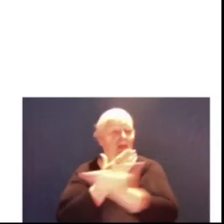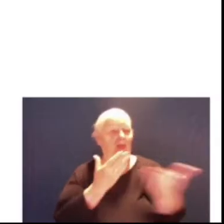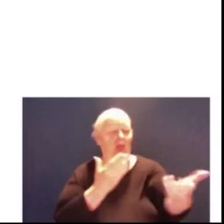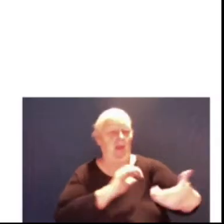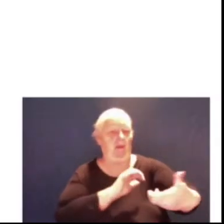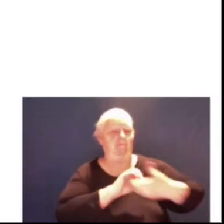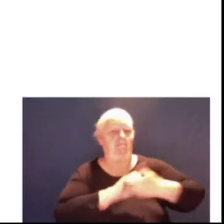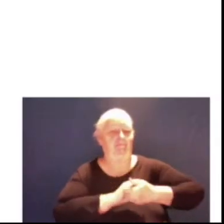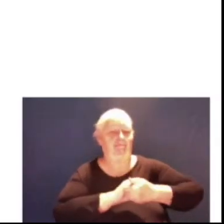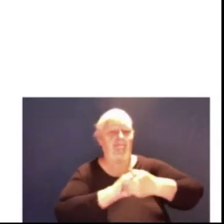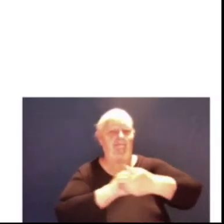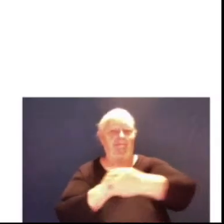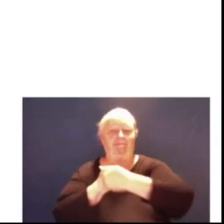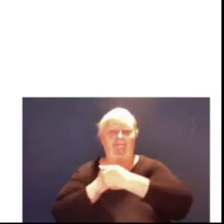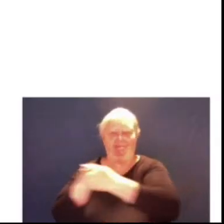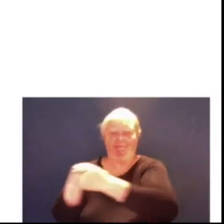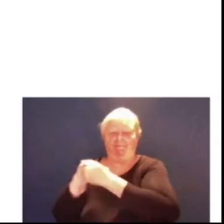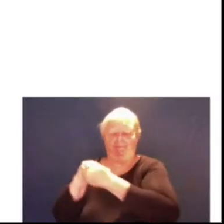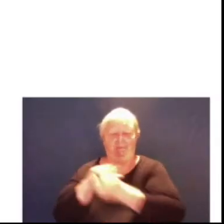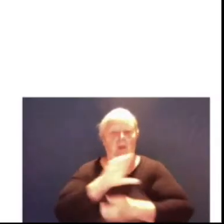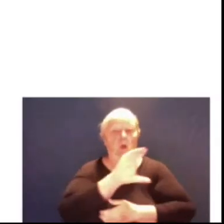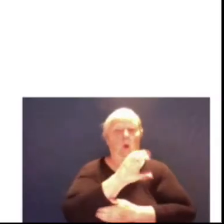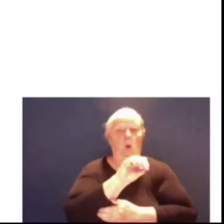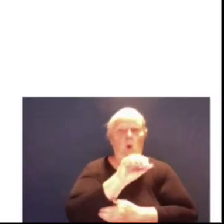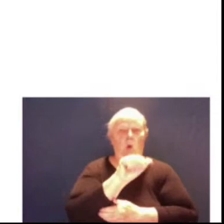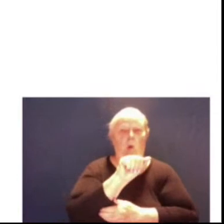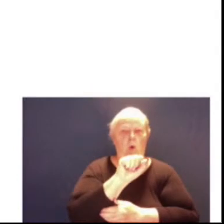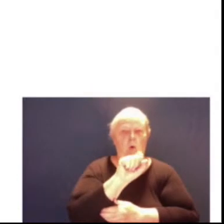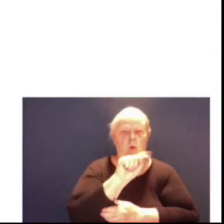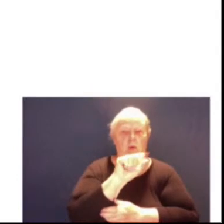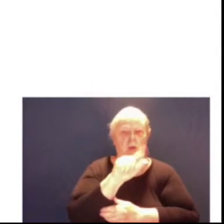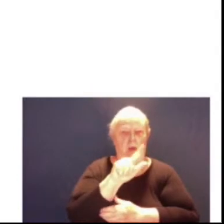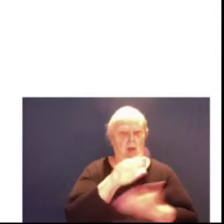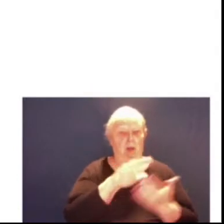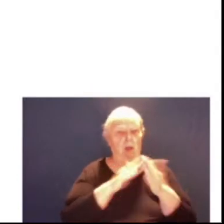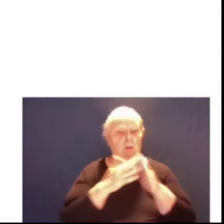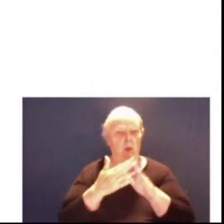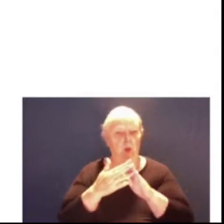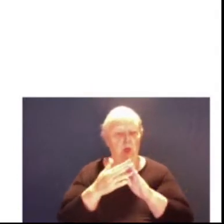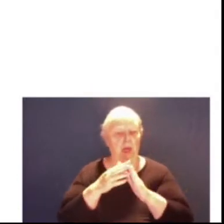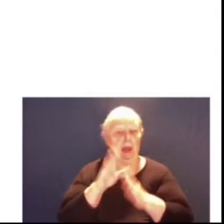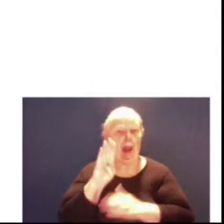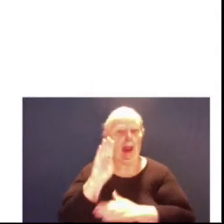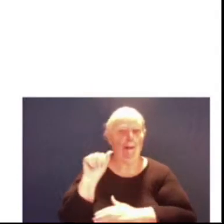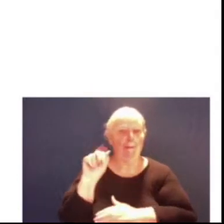Coastal Community Bank, serving the financial needs of customers throughout western Washington.